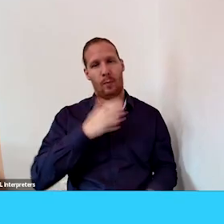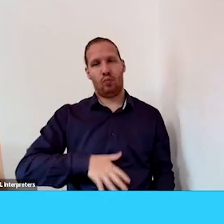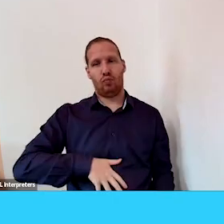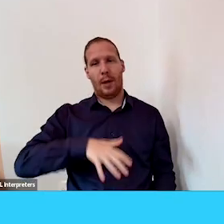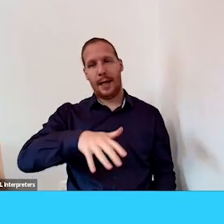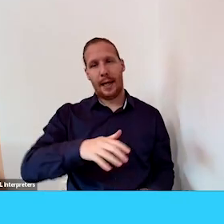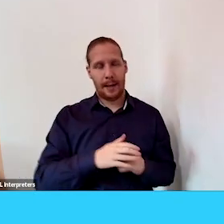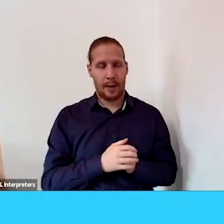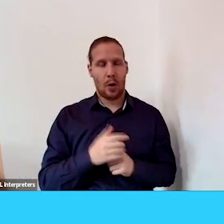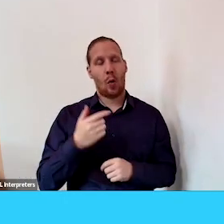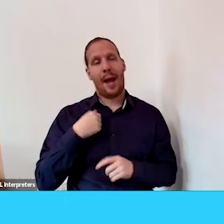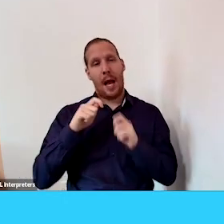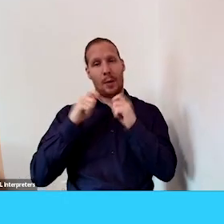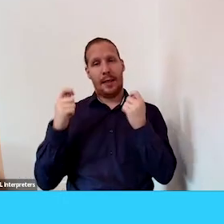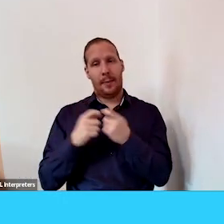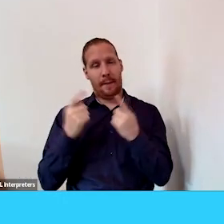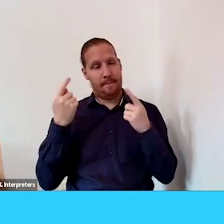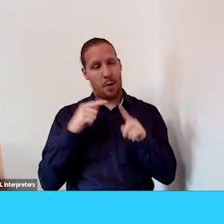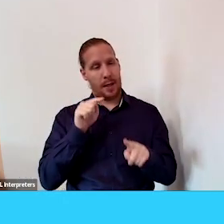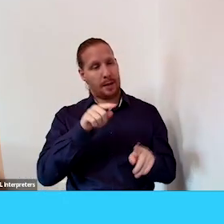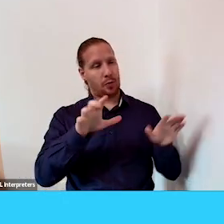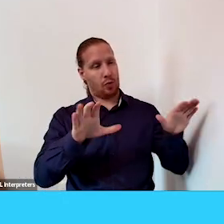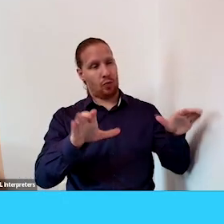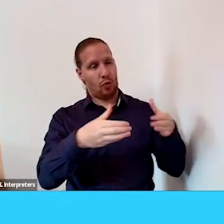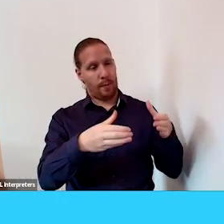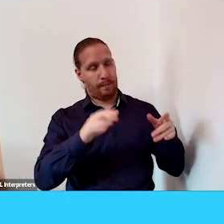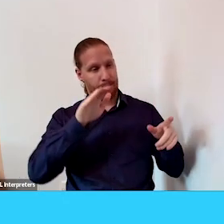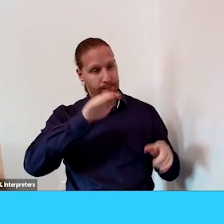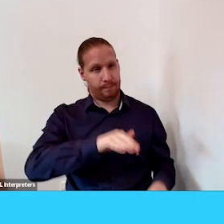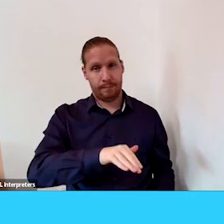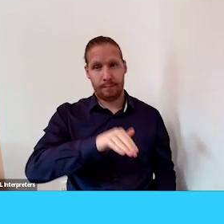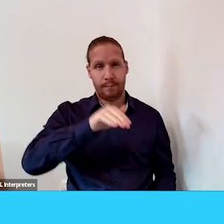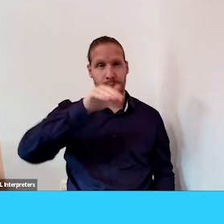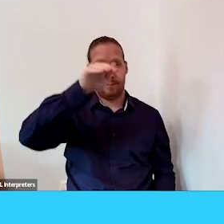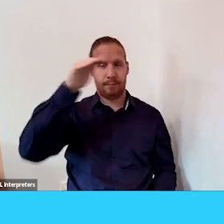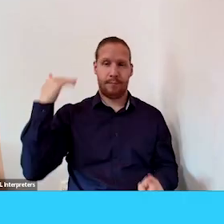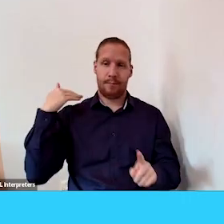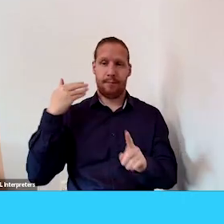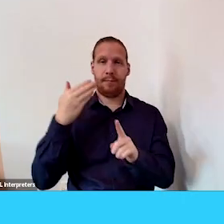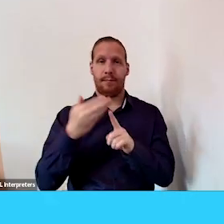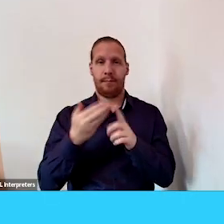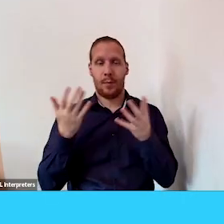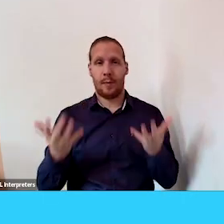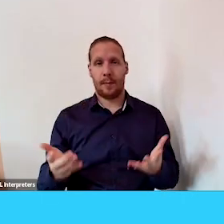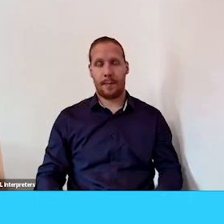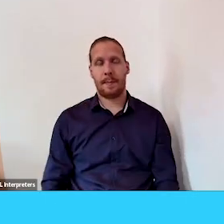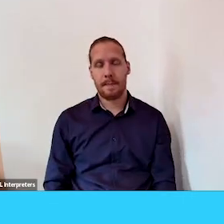team have been following those children and their families since then. What you're going to hear about today,